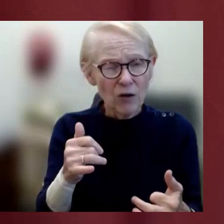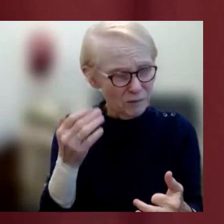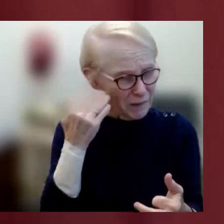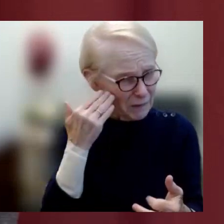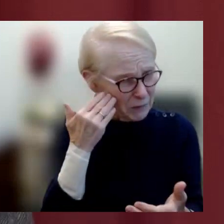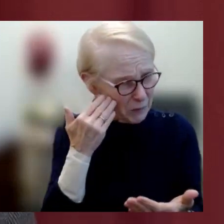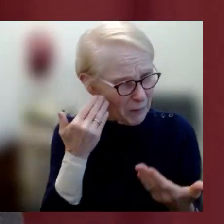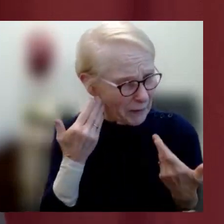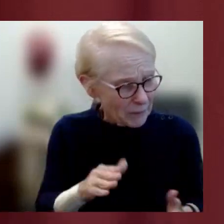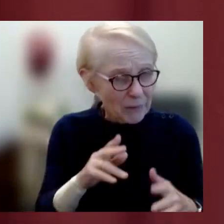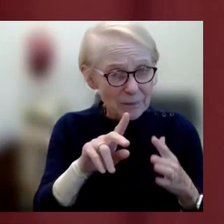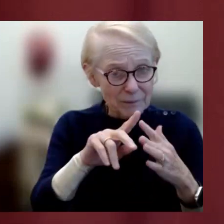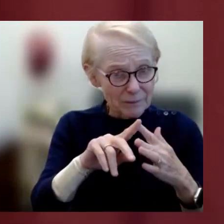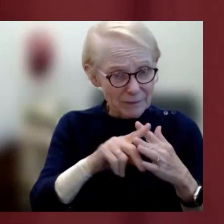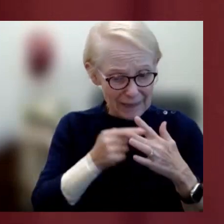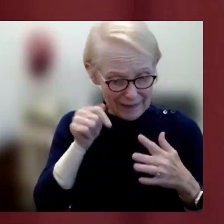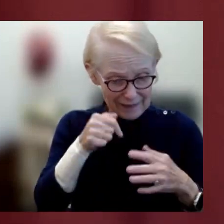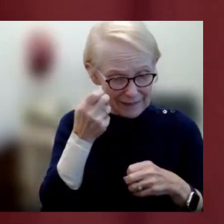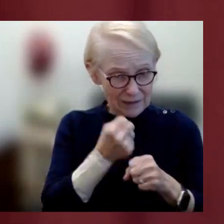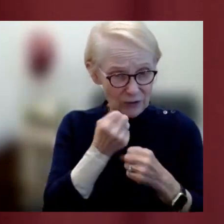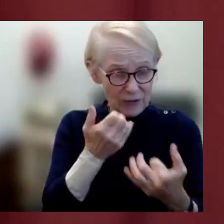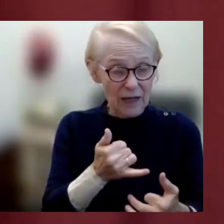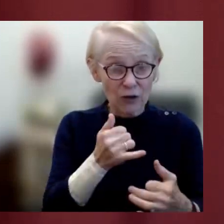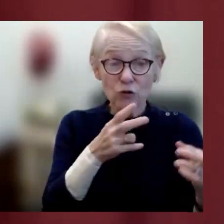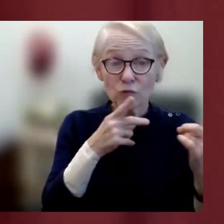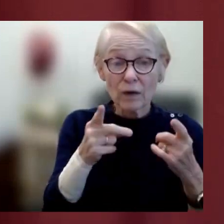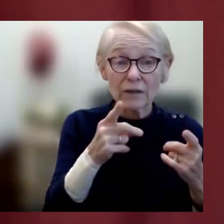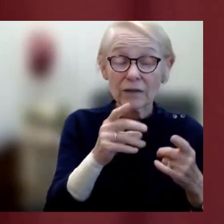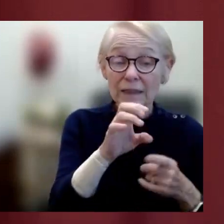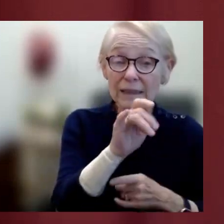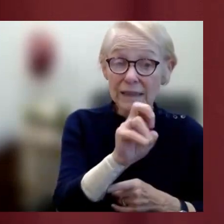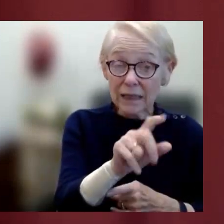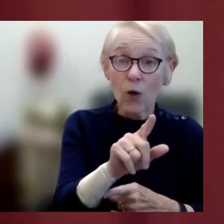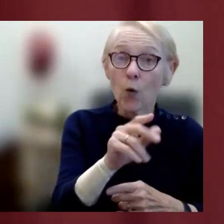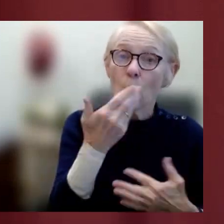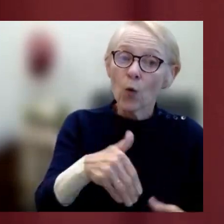beginning of this year where the director of The Centers for Disease Control uh pretty much said